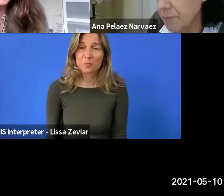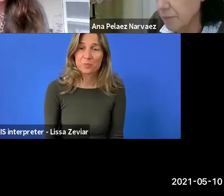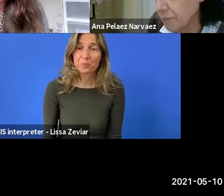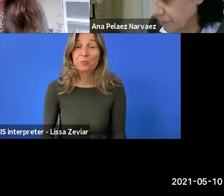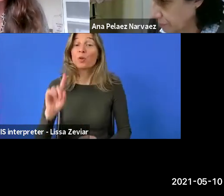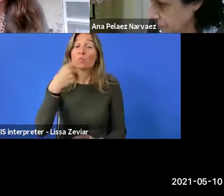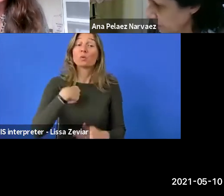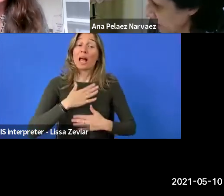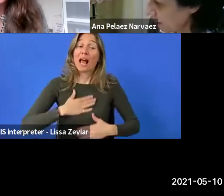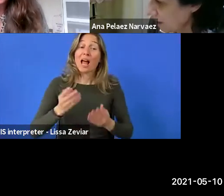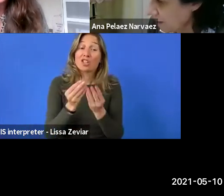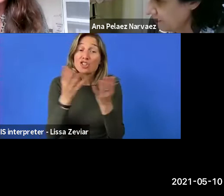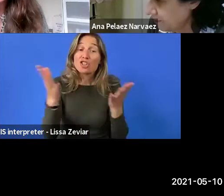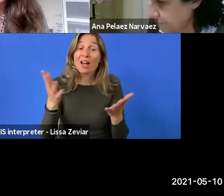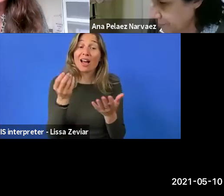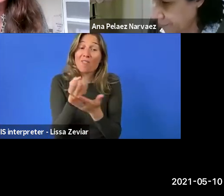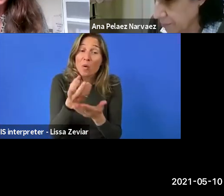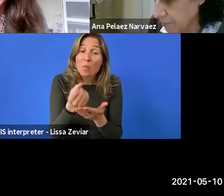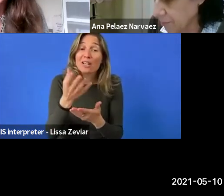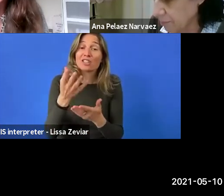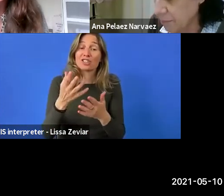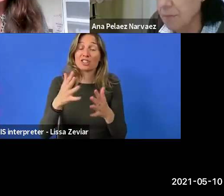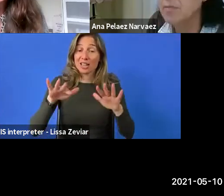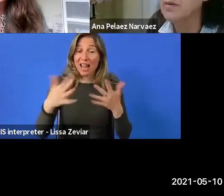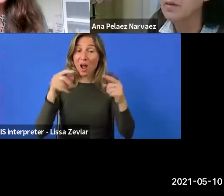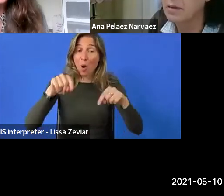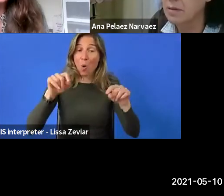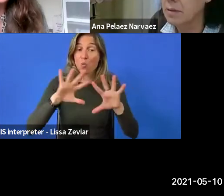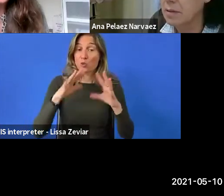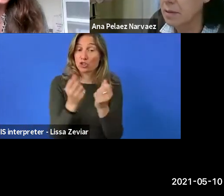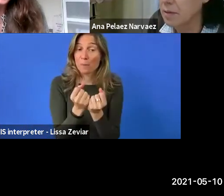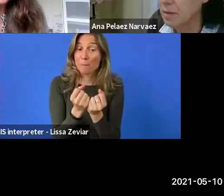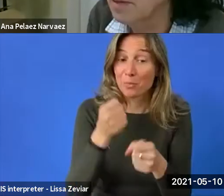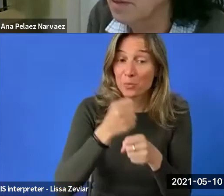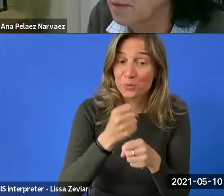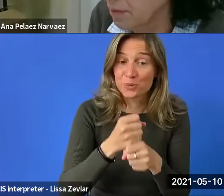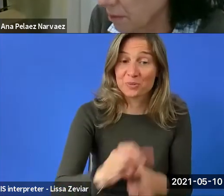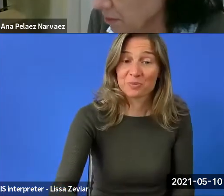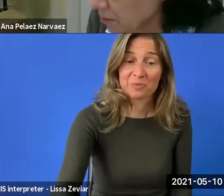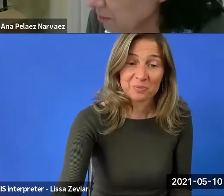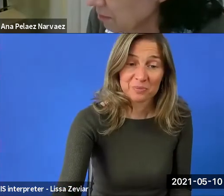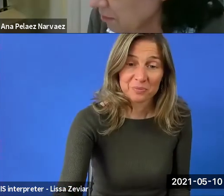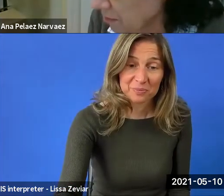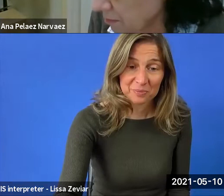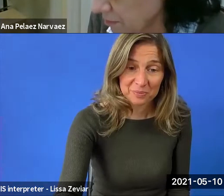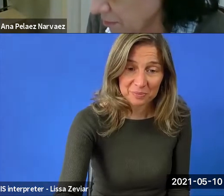and housekeeping rules for how the workshop works. The workshop will be an hour and a half wit no break